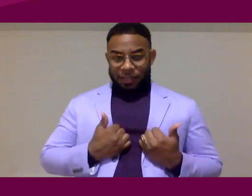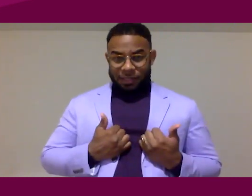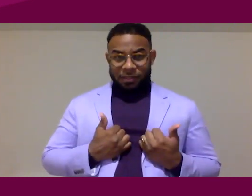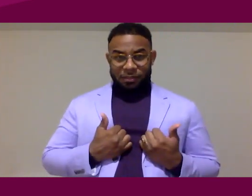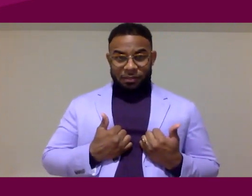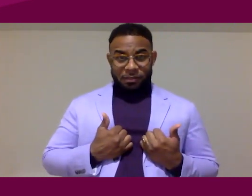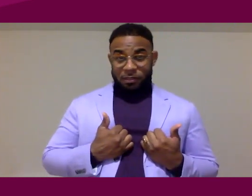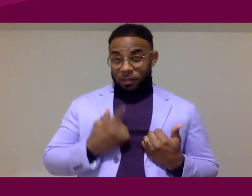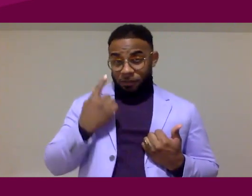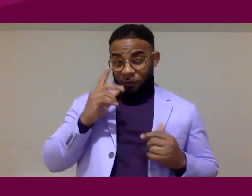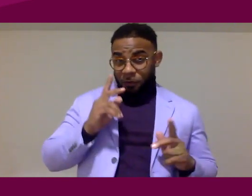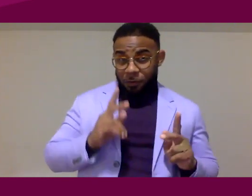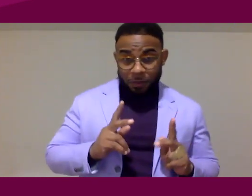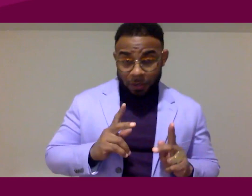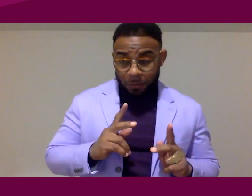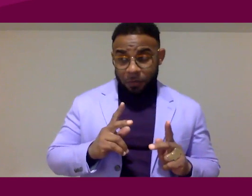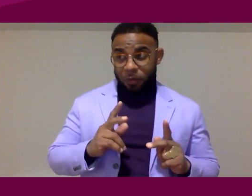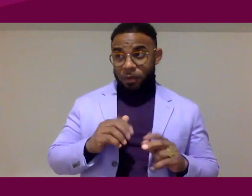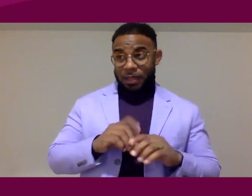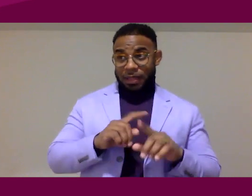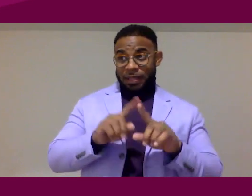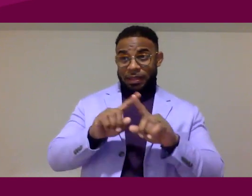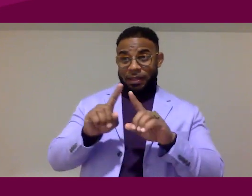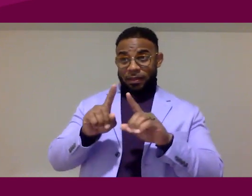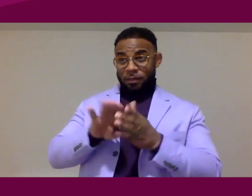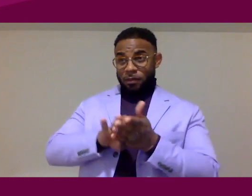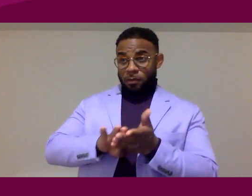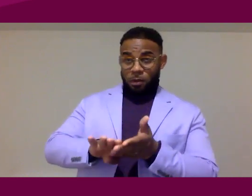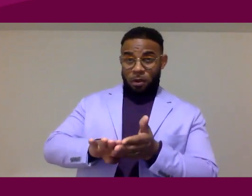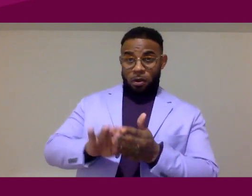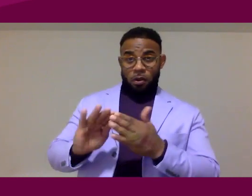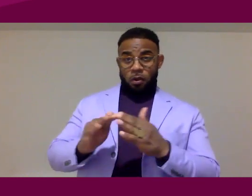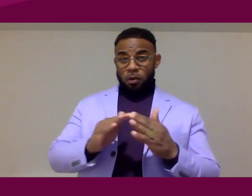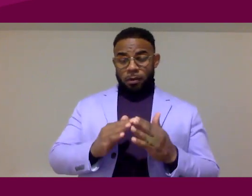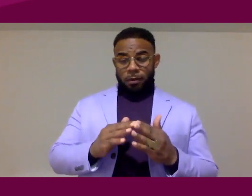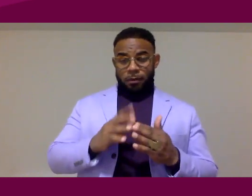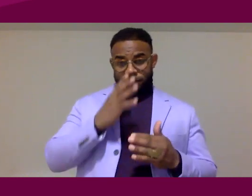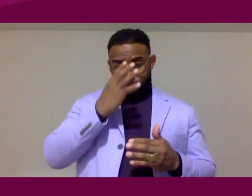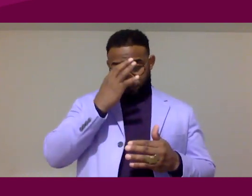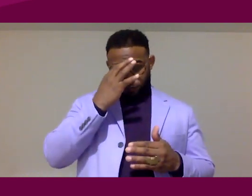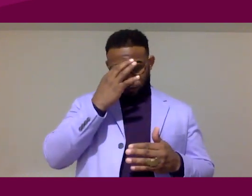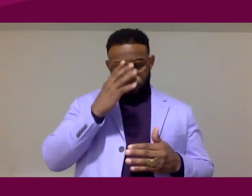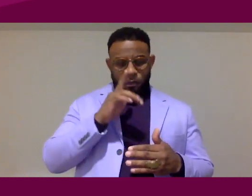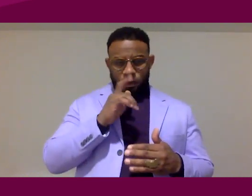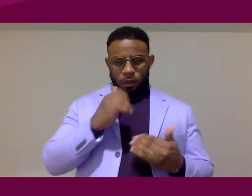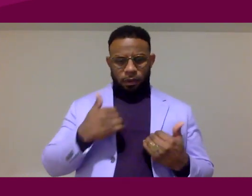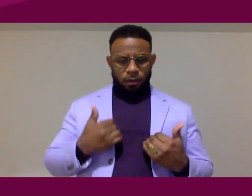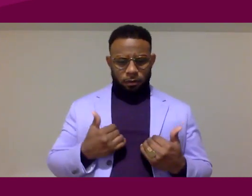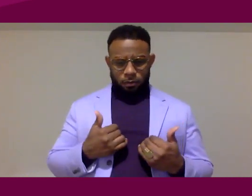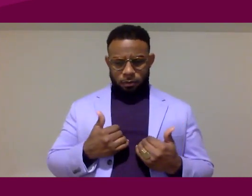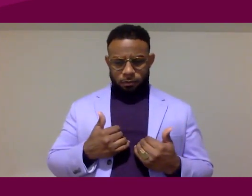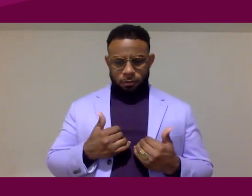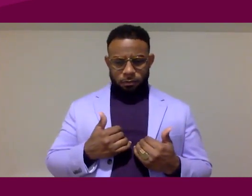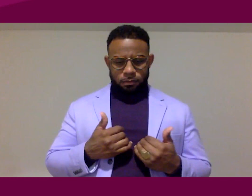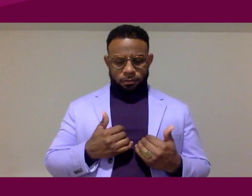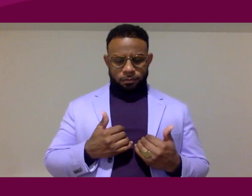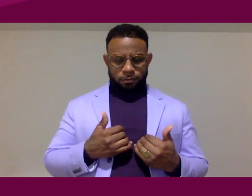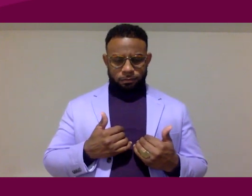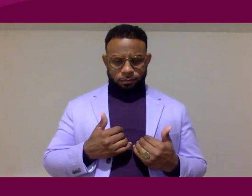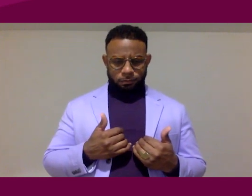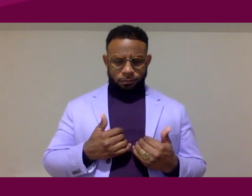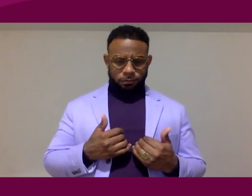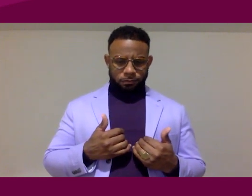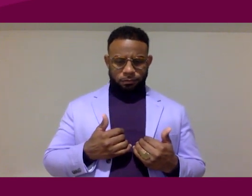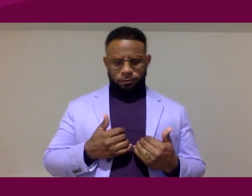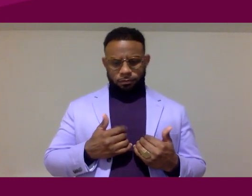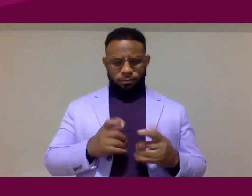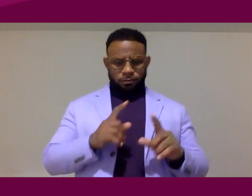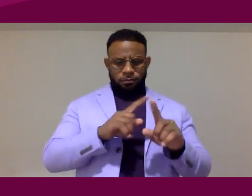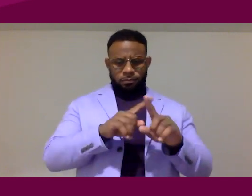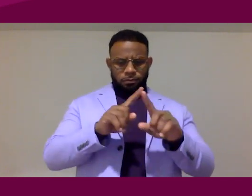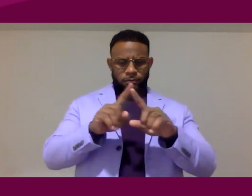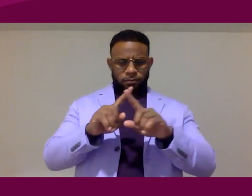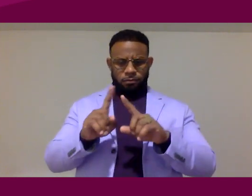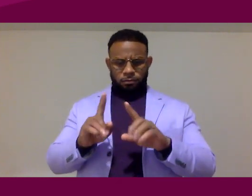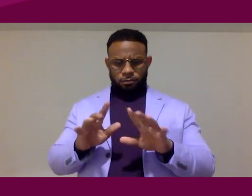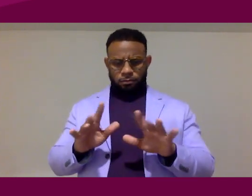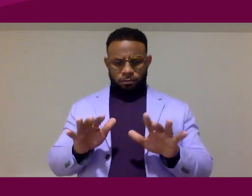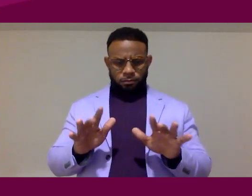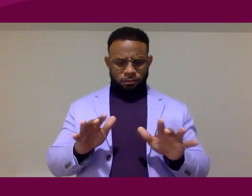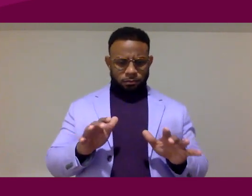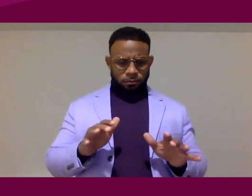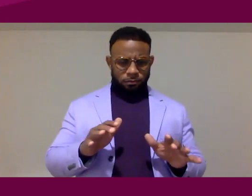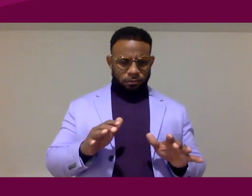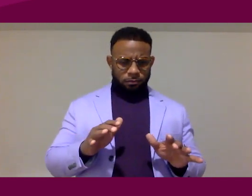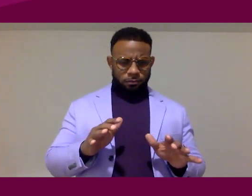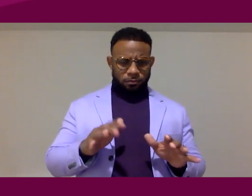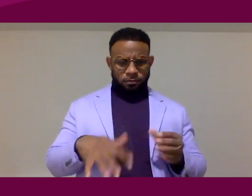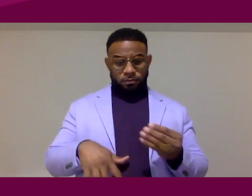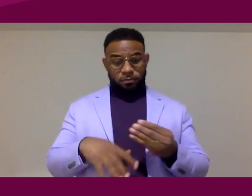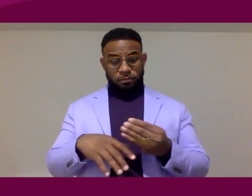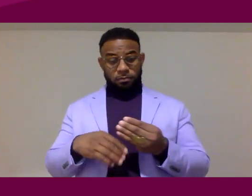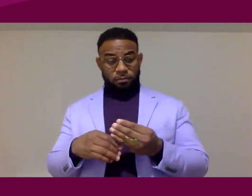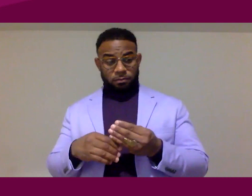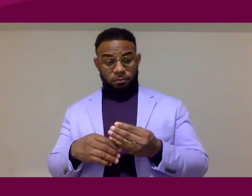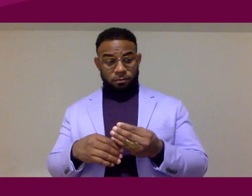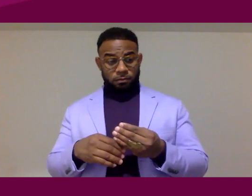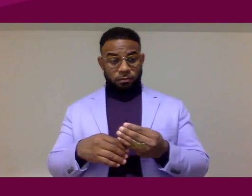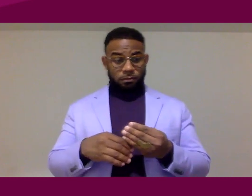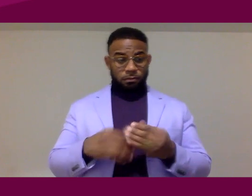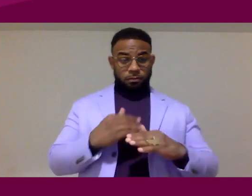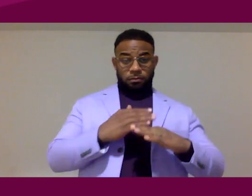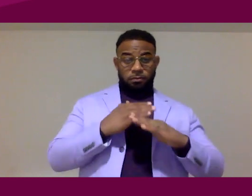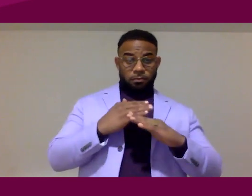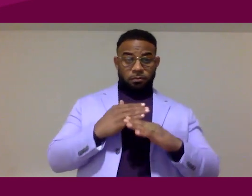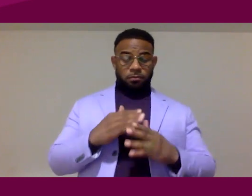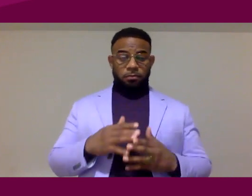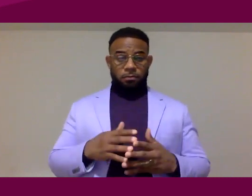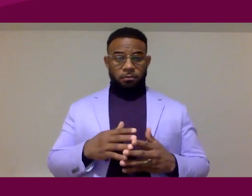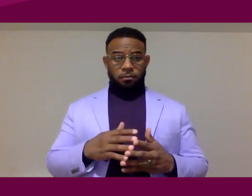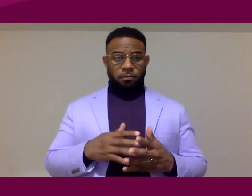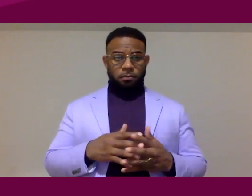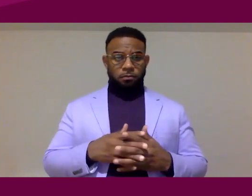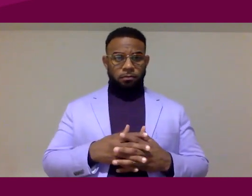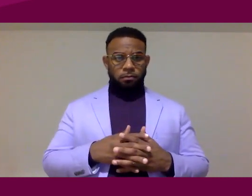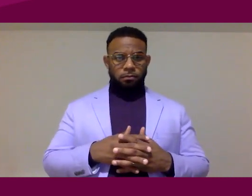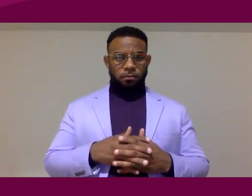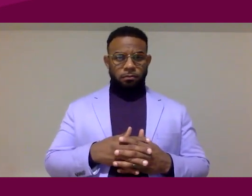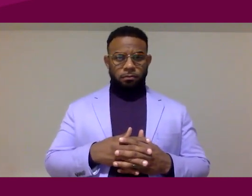And for people in different marginalized communities who have different additional barriers through